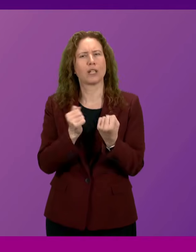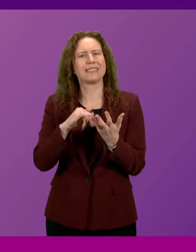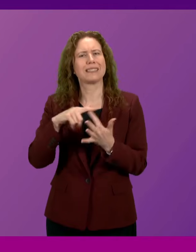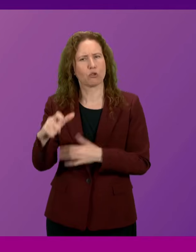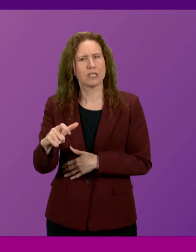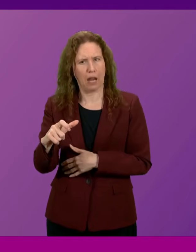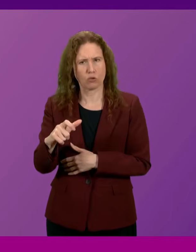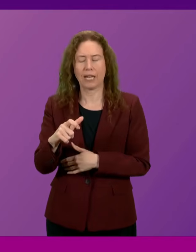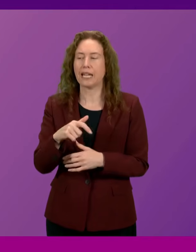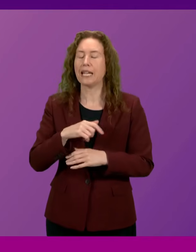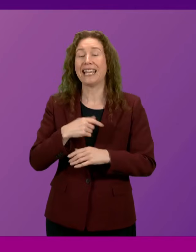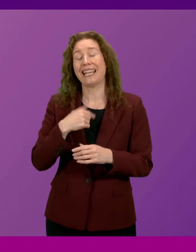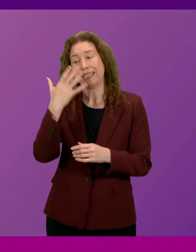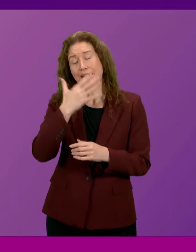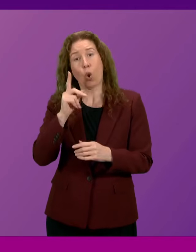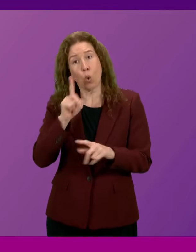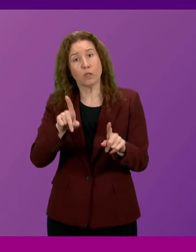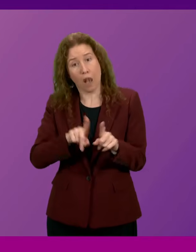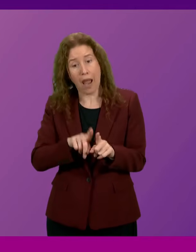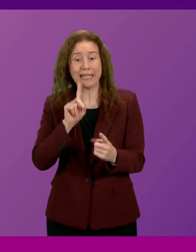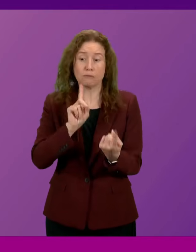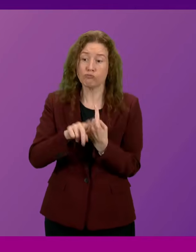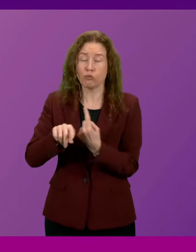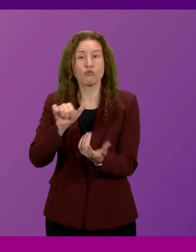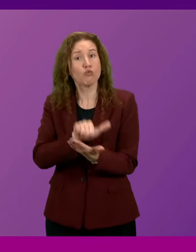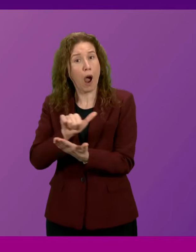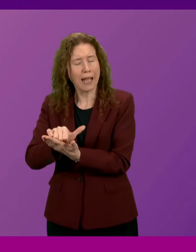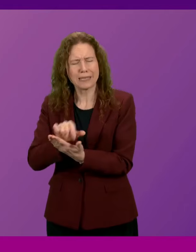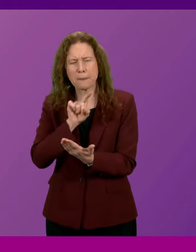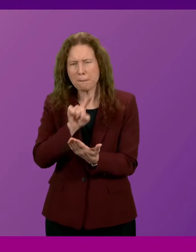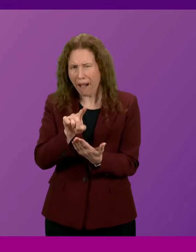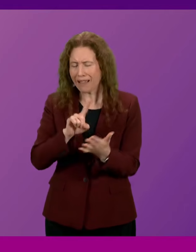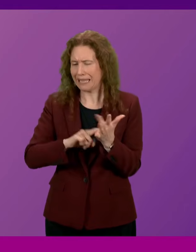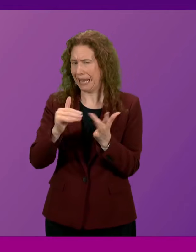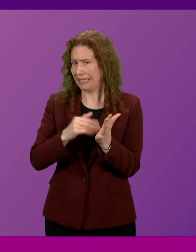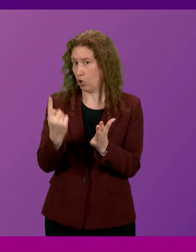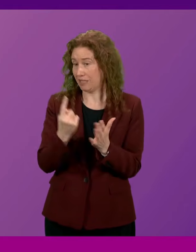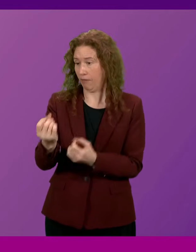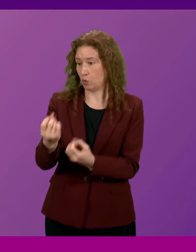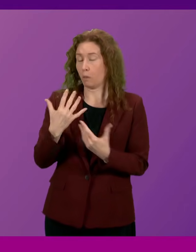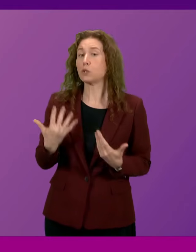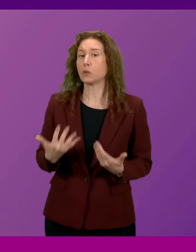who appeared to say all the right things, but this is what Liz told me today: